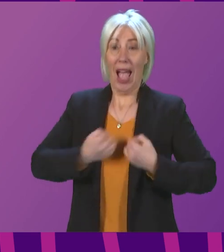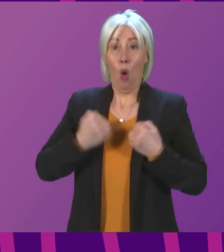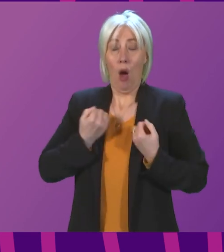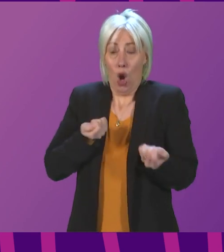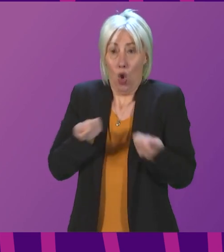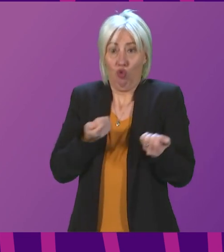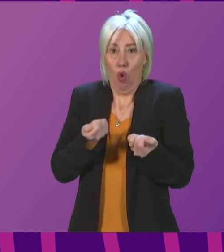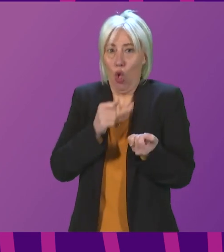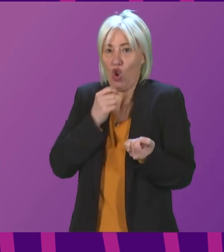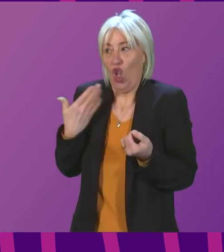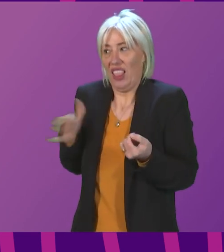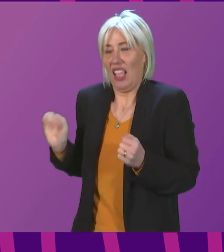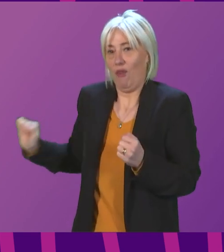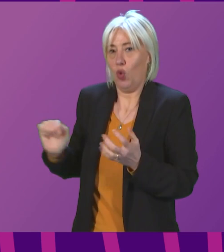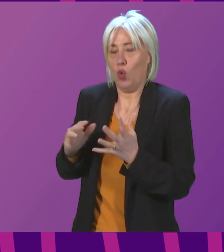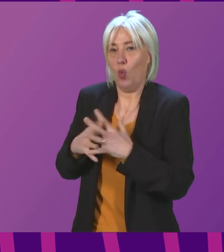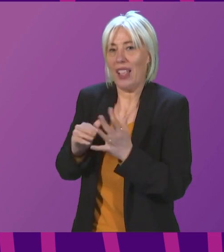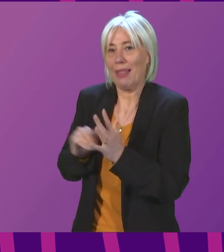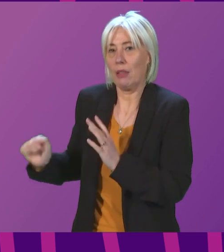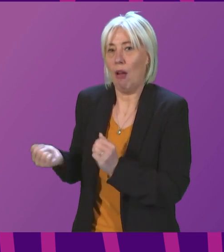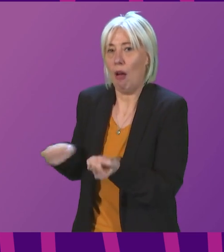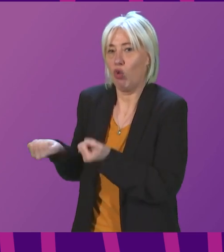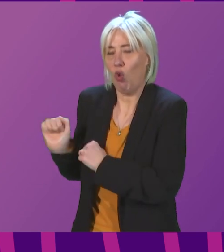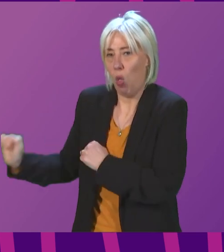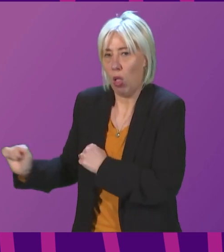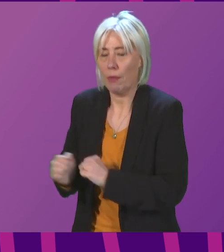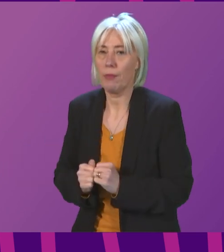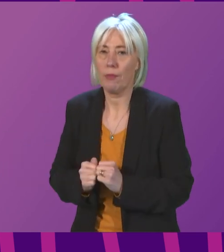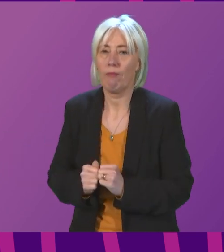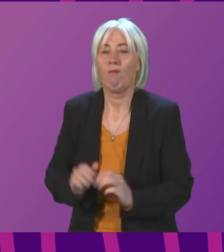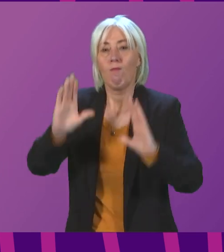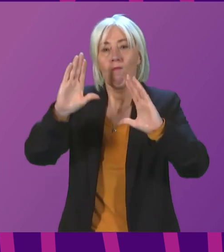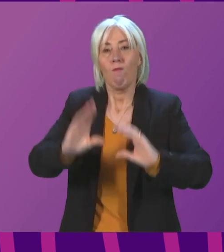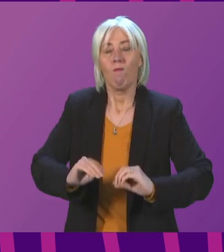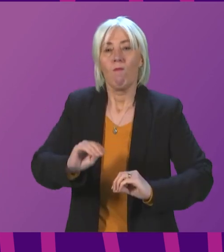Governments.